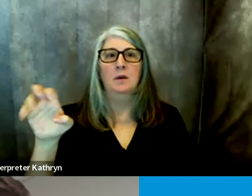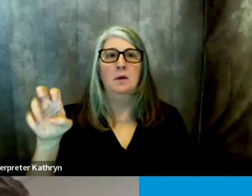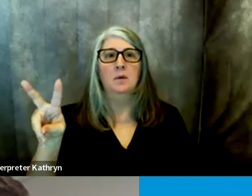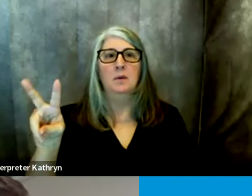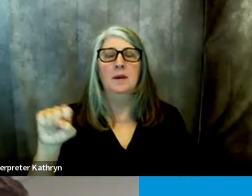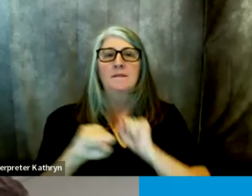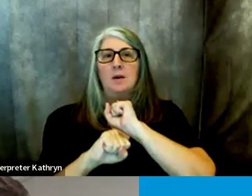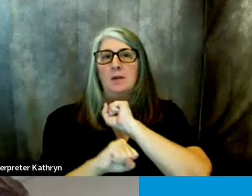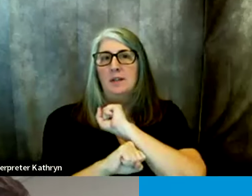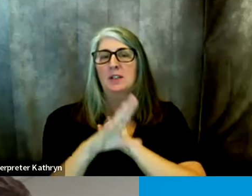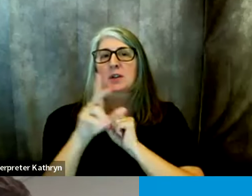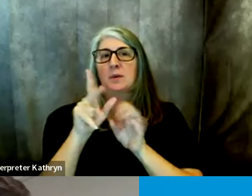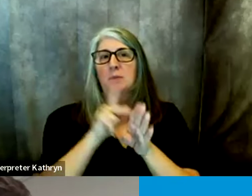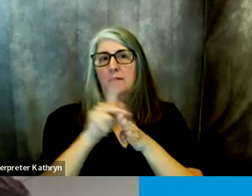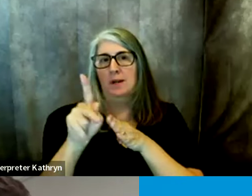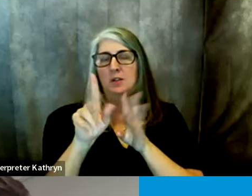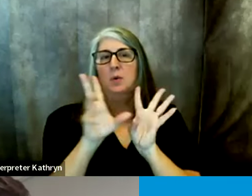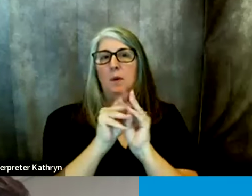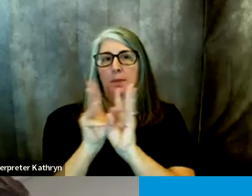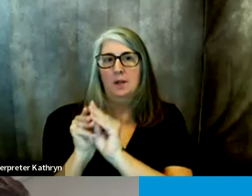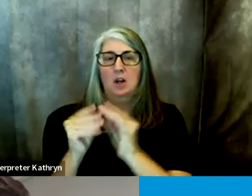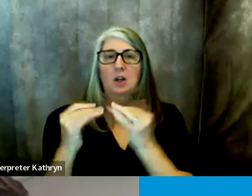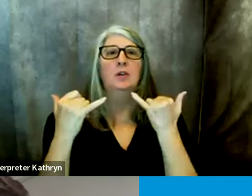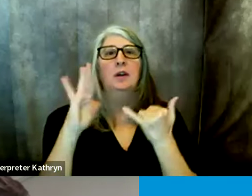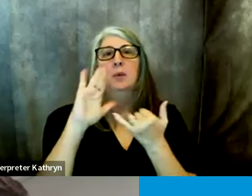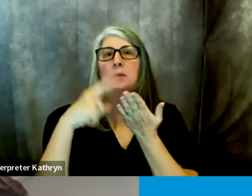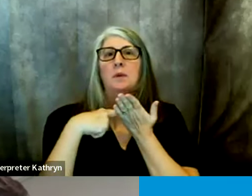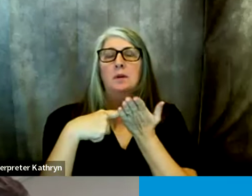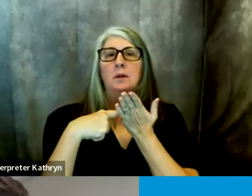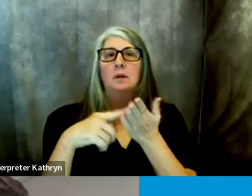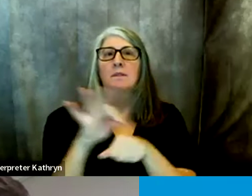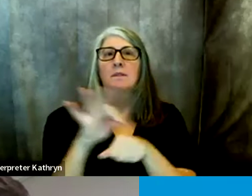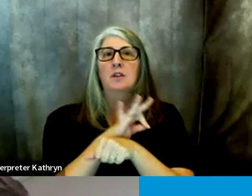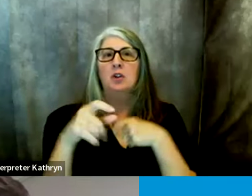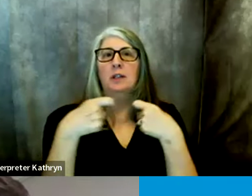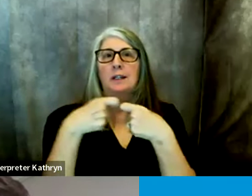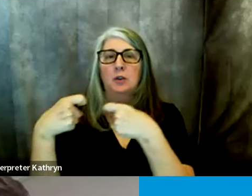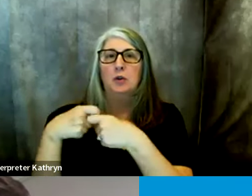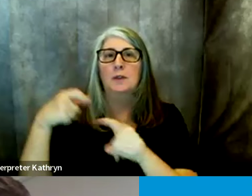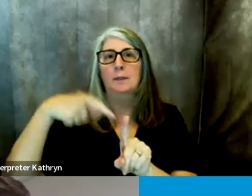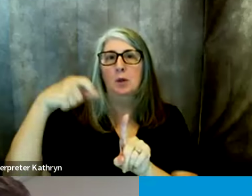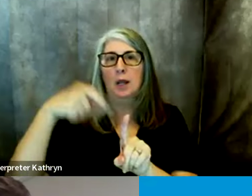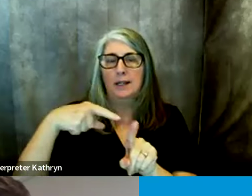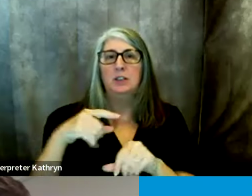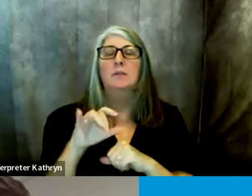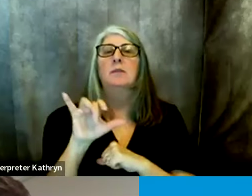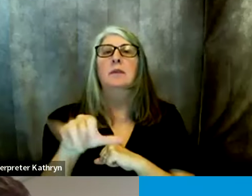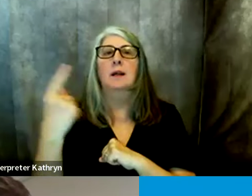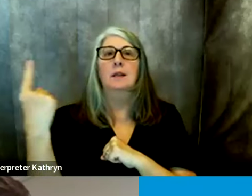Today, we're going to be talking about some functional electrical stimulation, which is something that has come to fruition